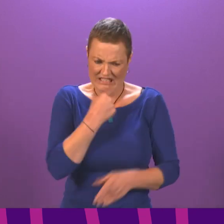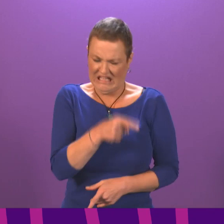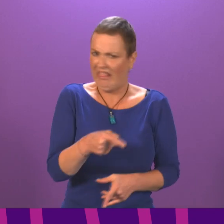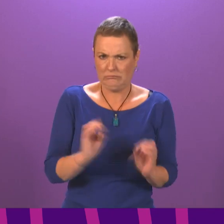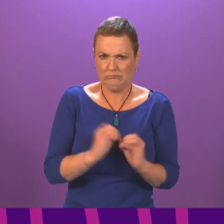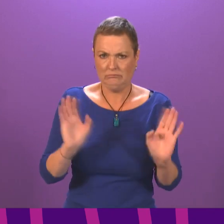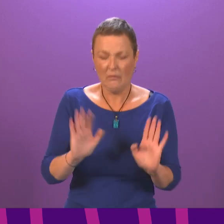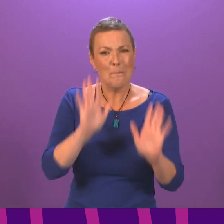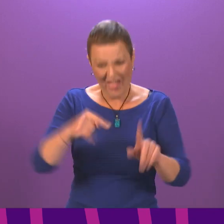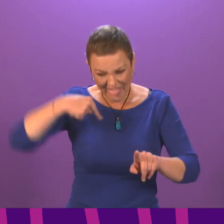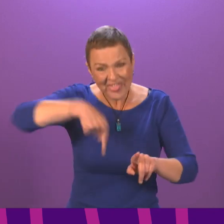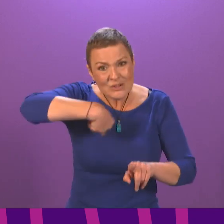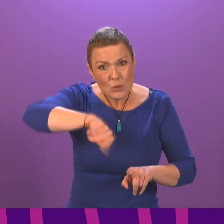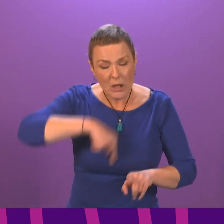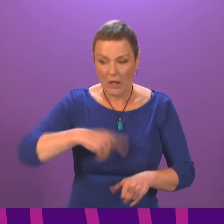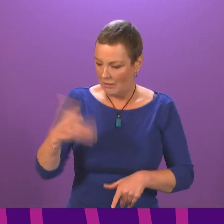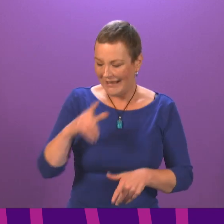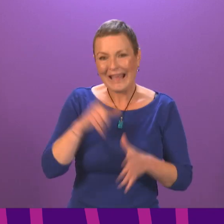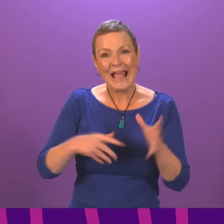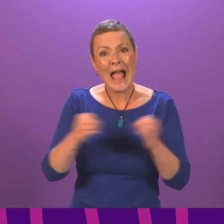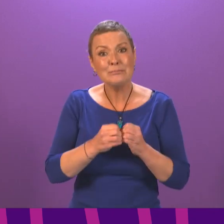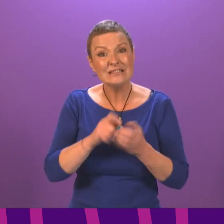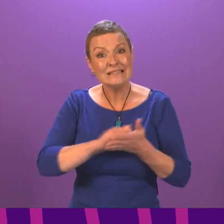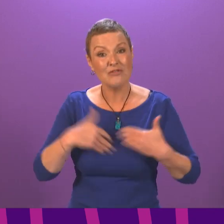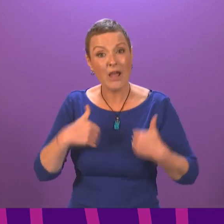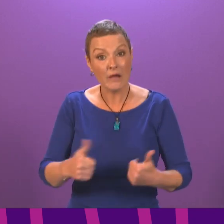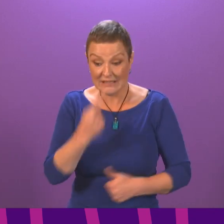2020; c 22.] This week, the Cabinet Secretary for Health and Sport told us that people will be admitted